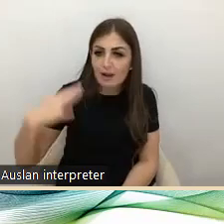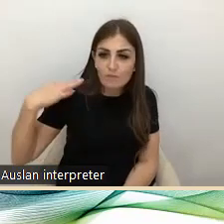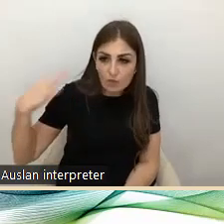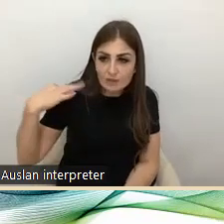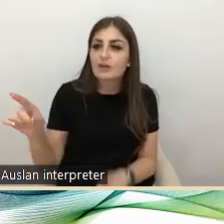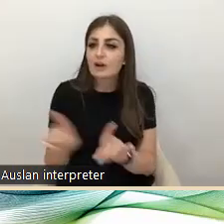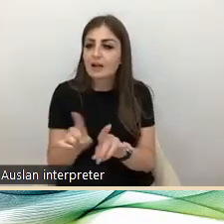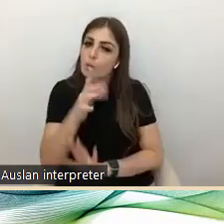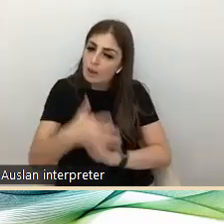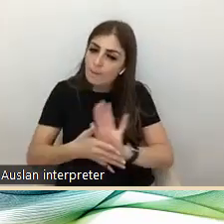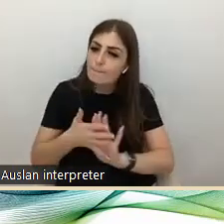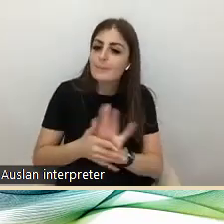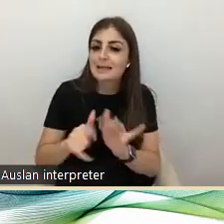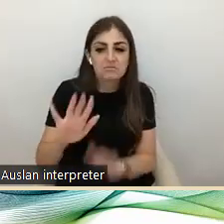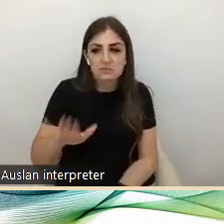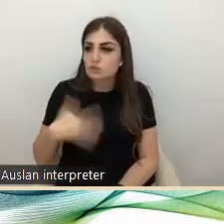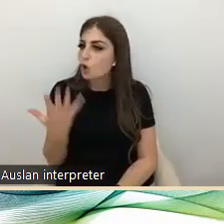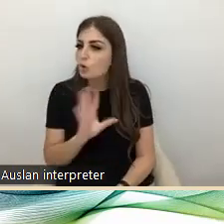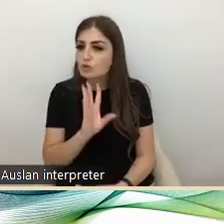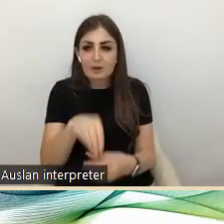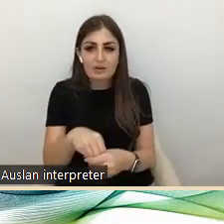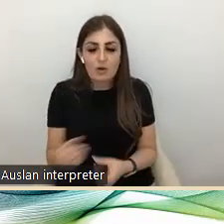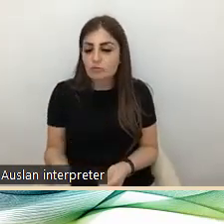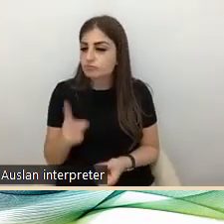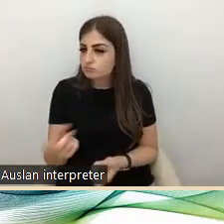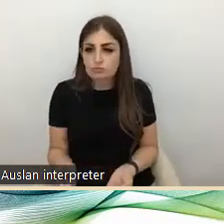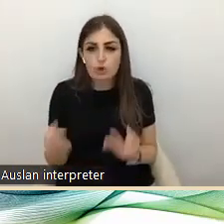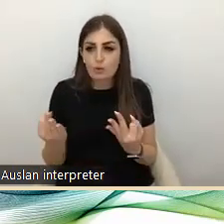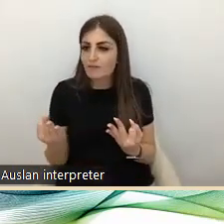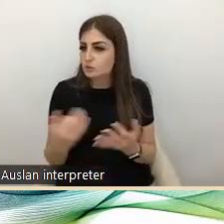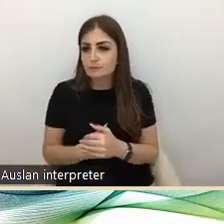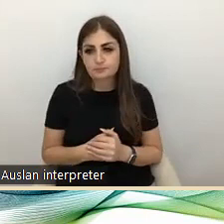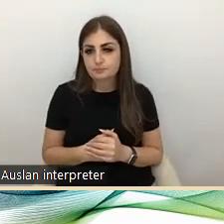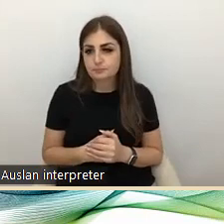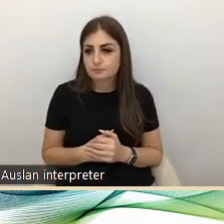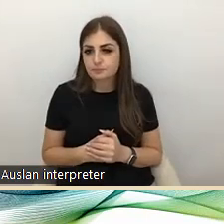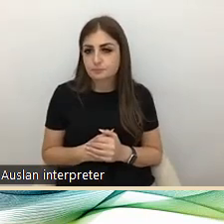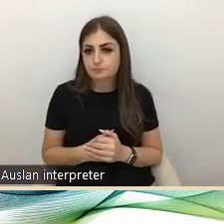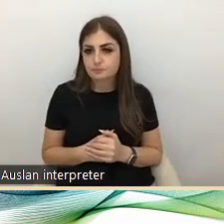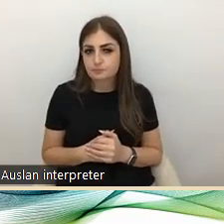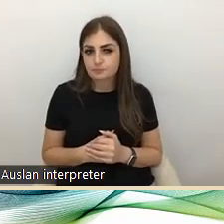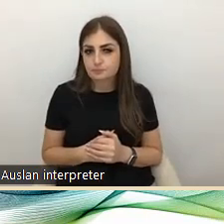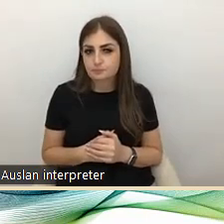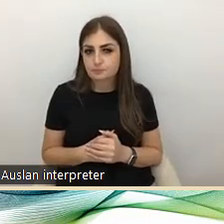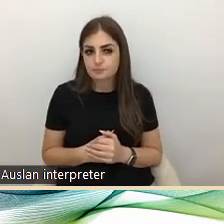If you don't wish to participate in your matter, you can choose to continue at the AAT.